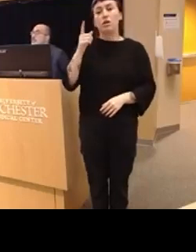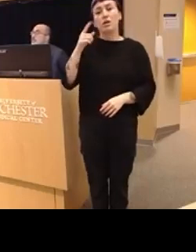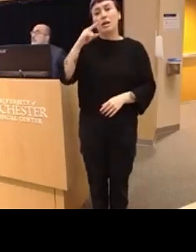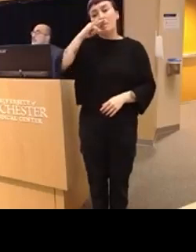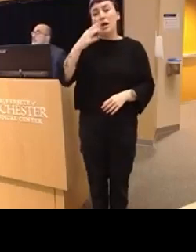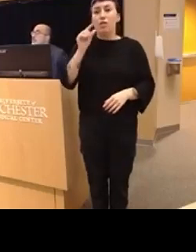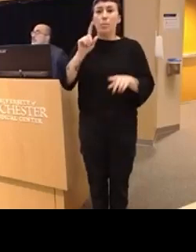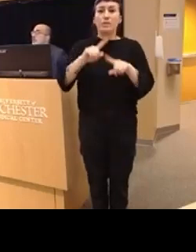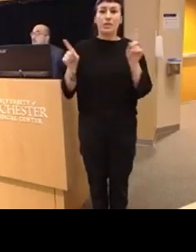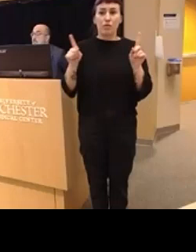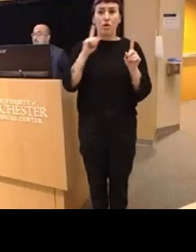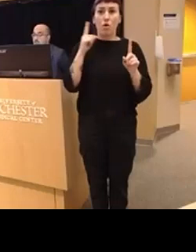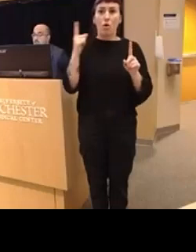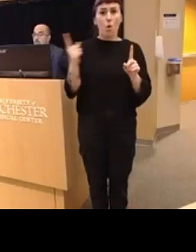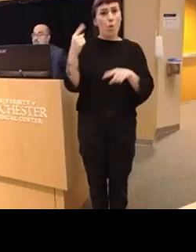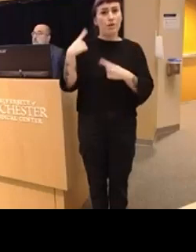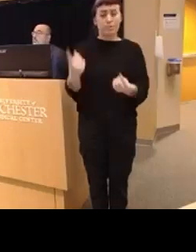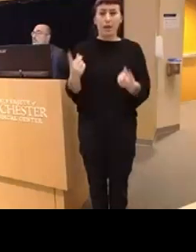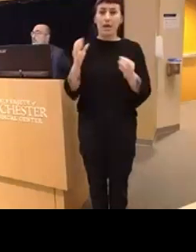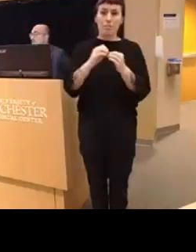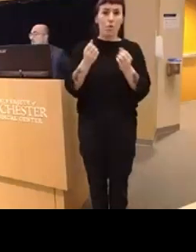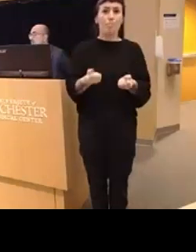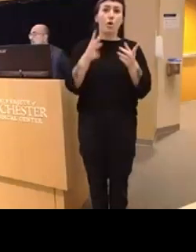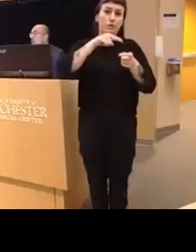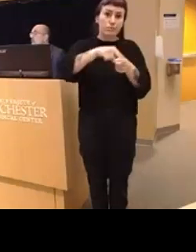a little bit different in the sense that it's always been much more multidisciplinary multimodal